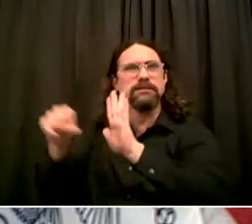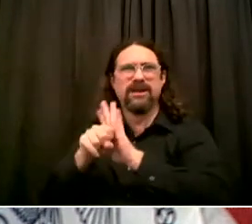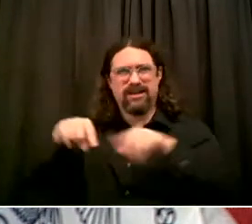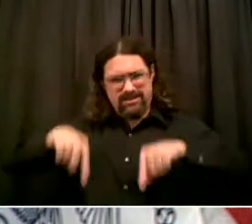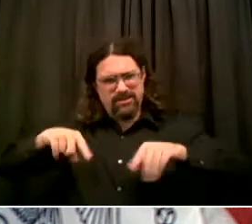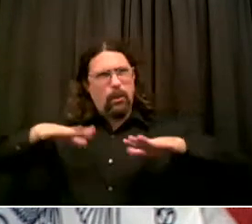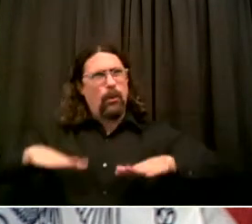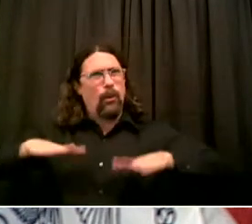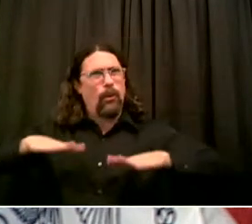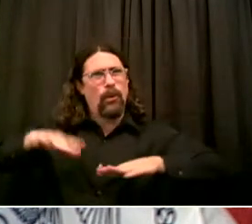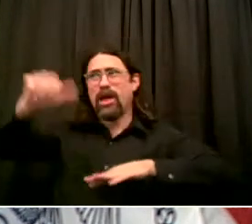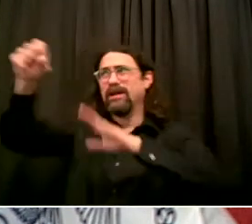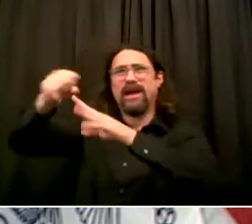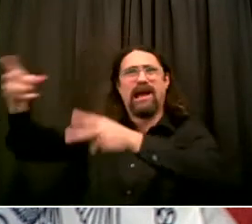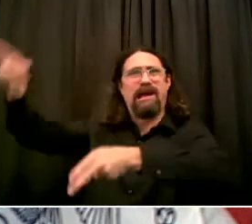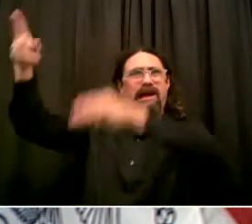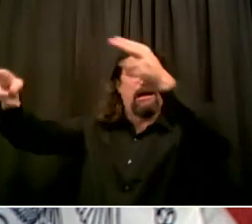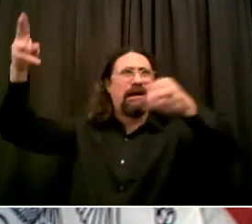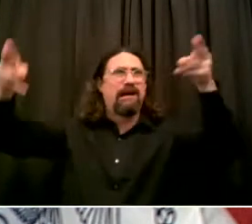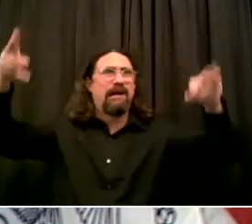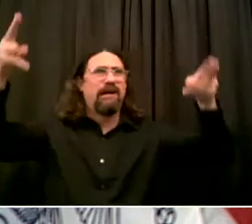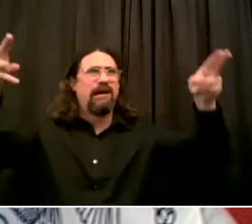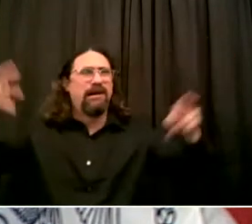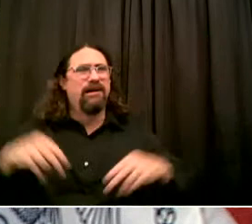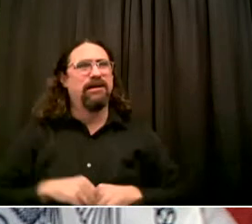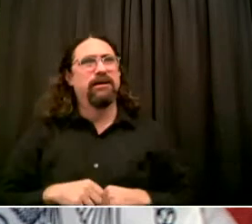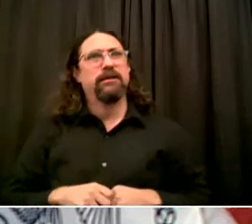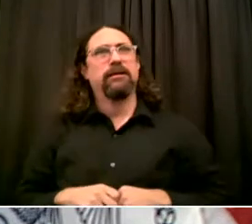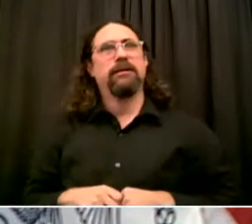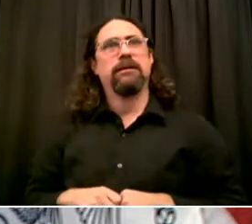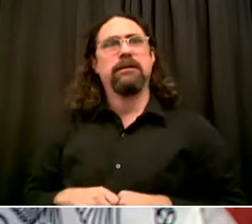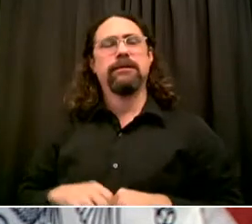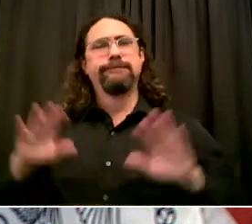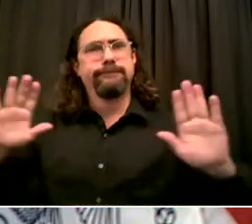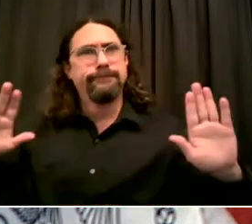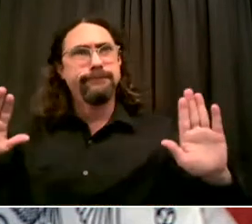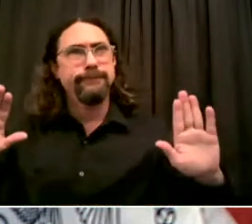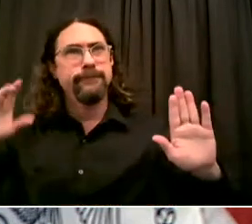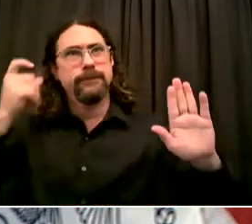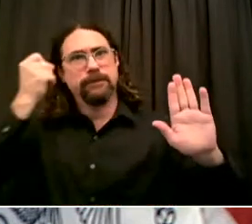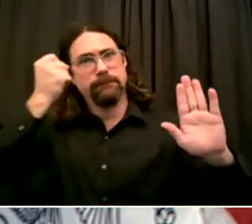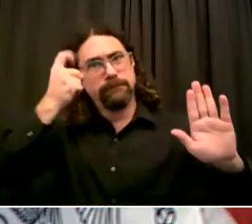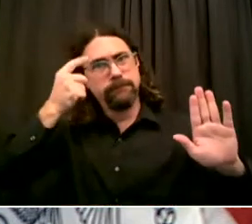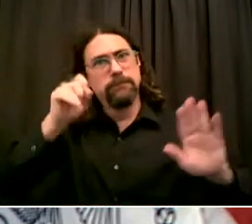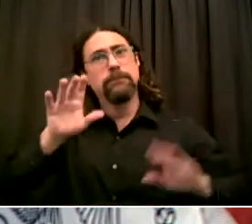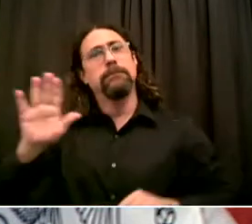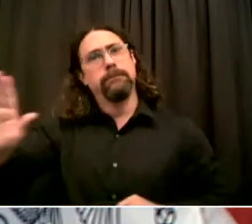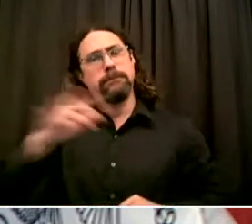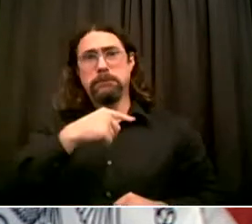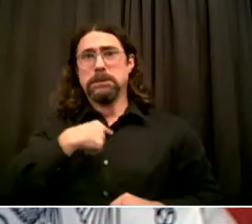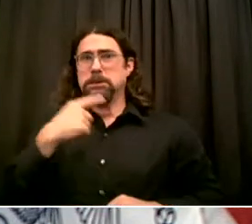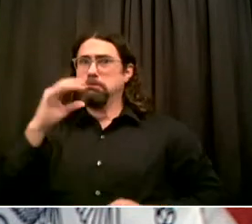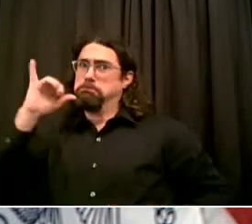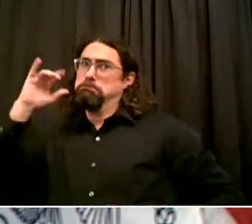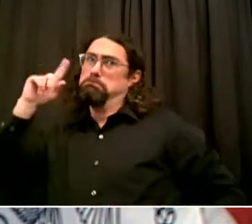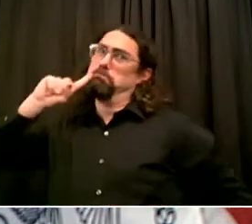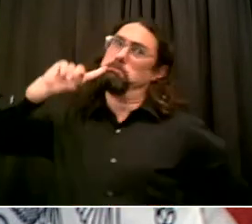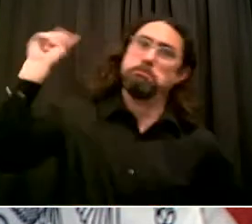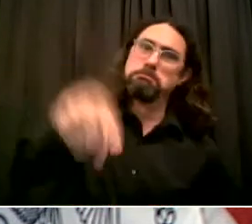UTOGH CHOICES TOTO MAKE AND EVERYONE HAS TO MAKE THEIR ON CCIHOCE BUT MYMY RECOMMENDATION BASED ON THE INFOFORMATIOION I HAVE AVENUE